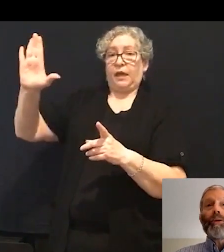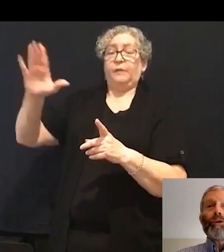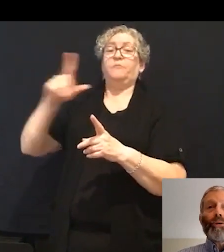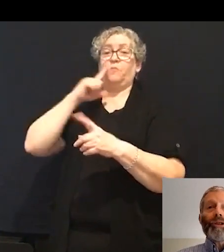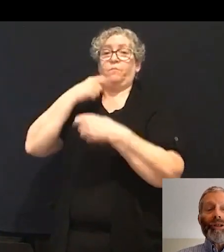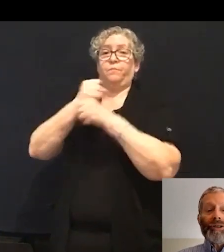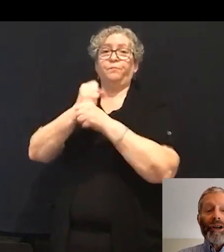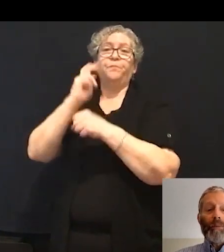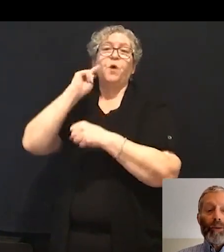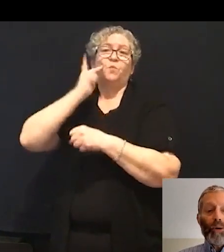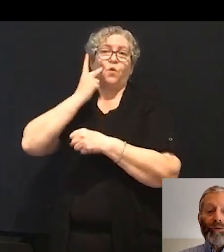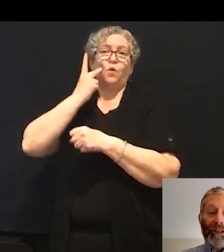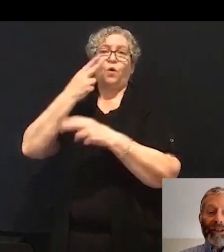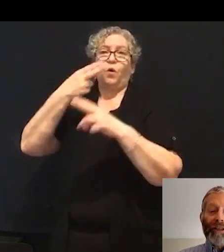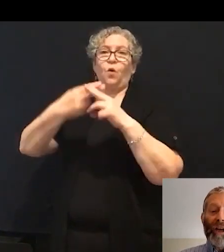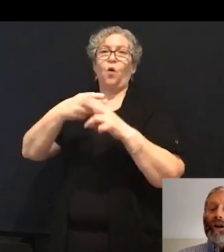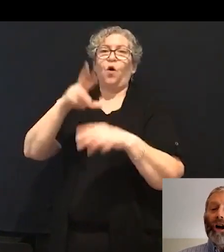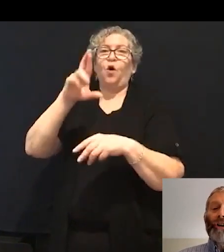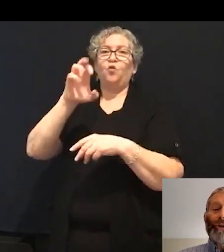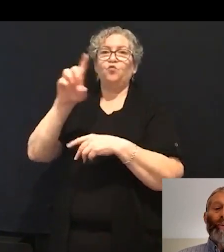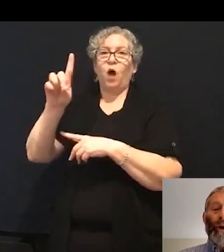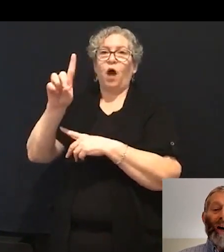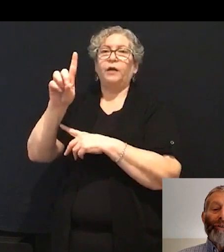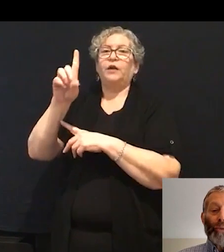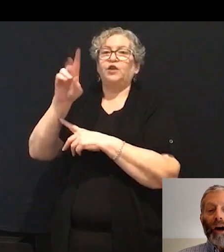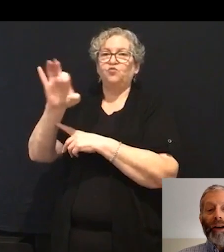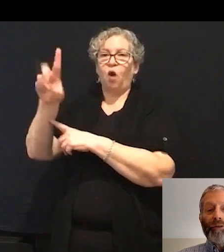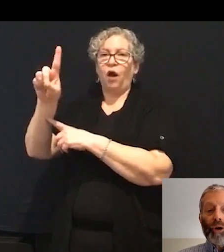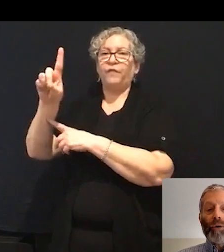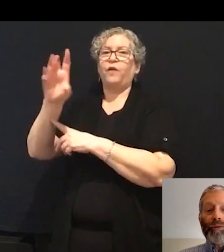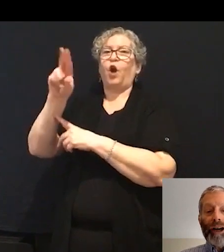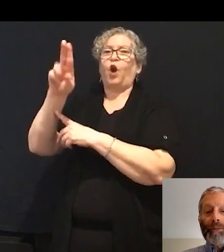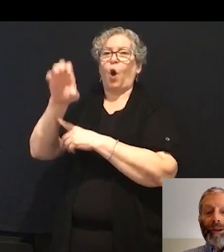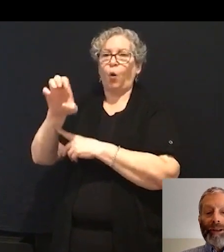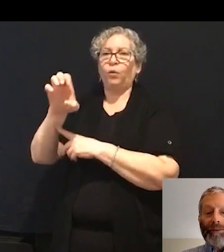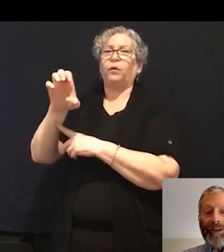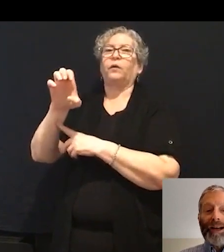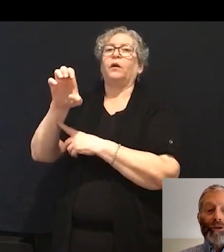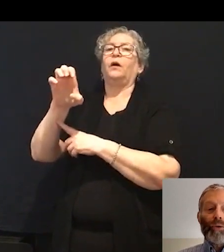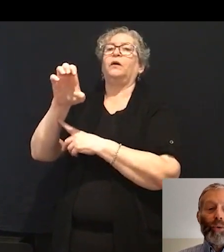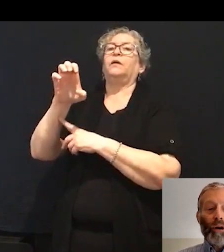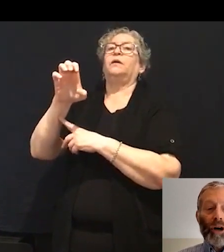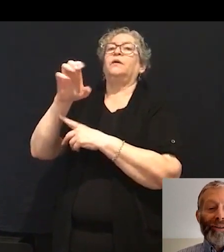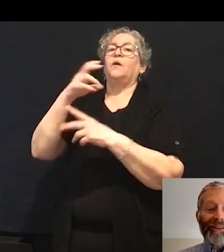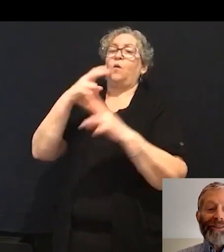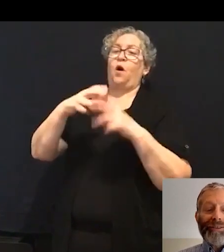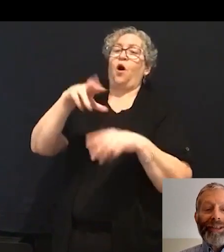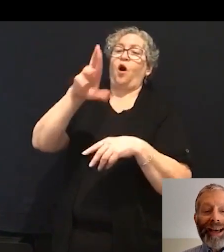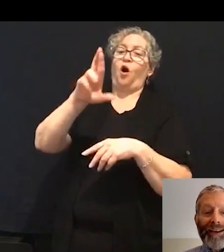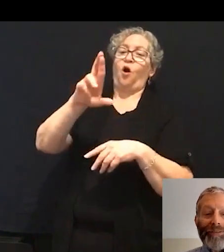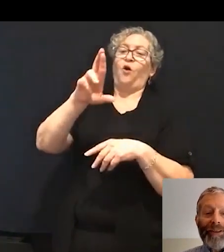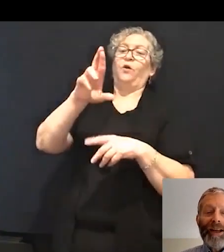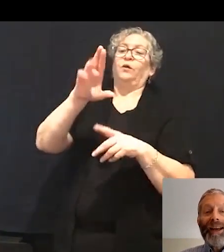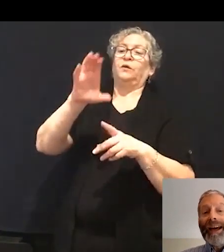produces a protein called rod-derived cone viability factor or RdCVF.